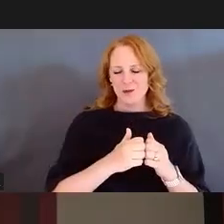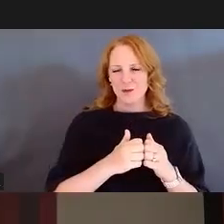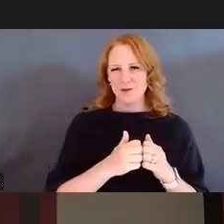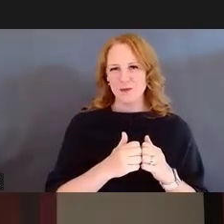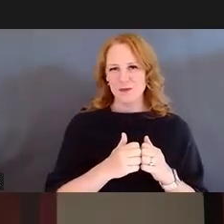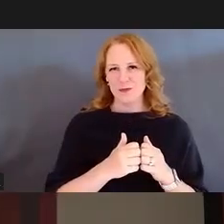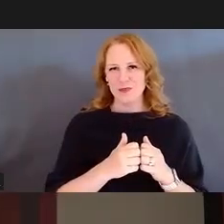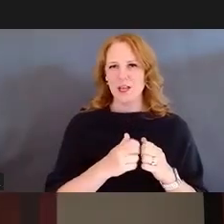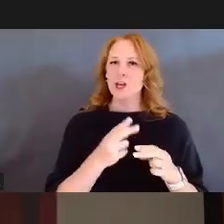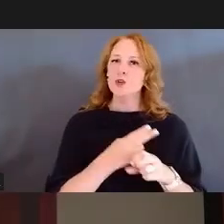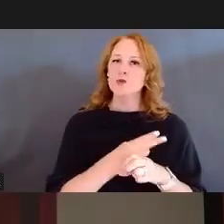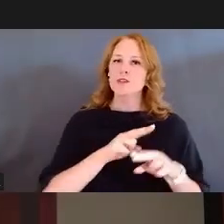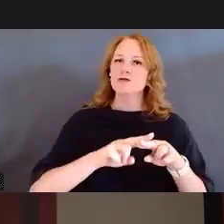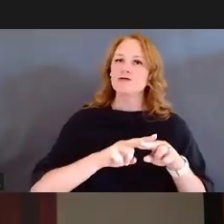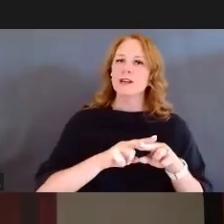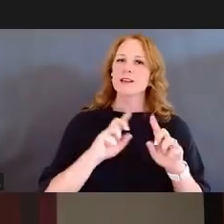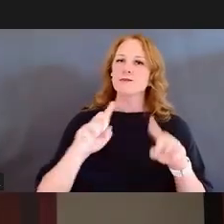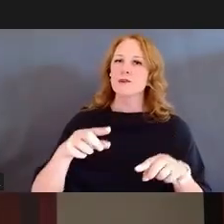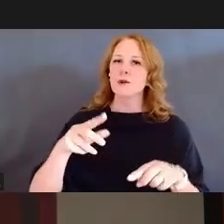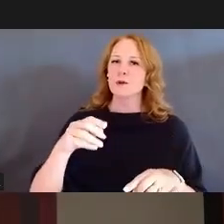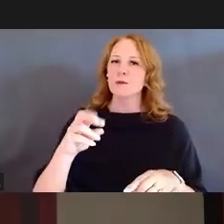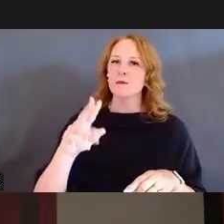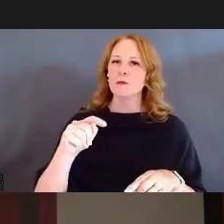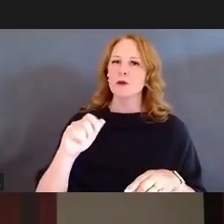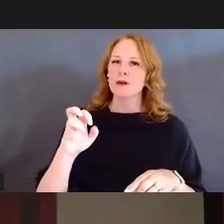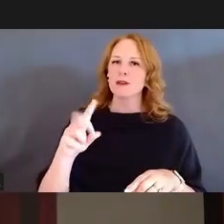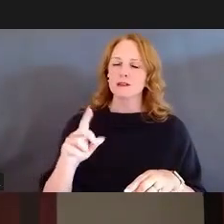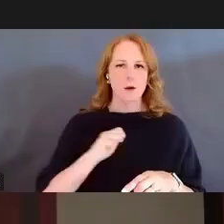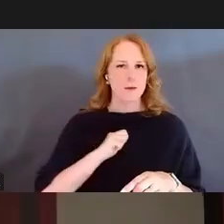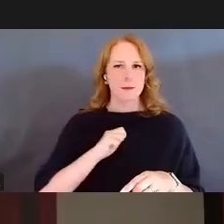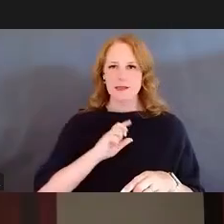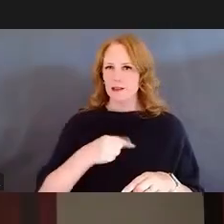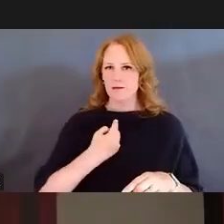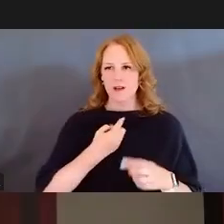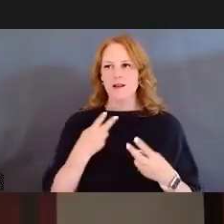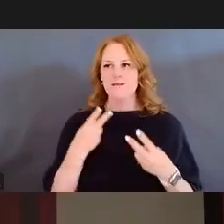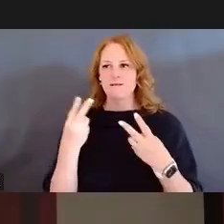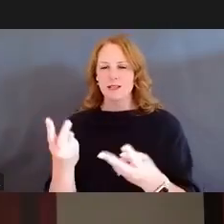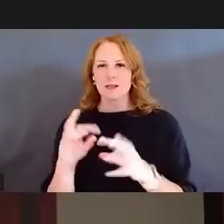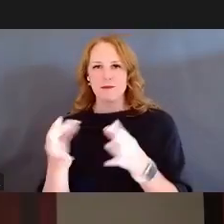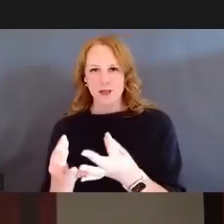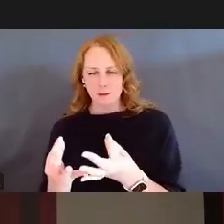the train to Portland all by myself to visit my family and I scheduled uh access to take